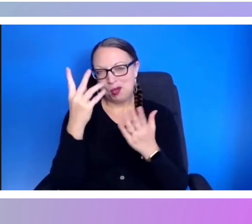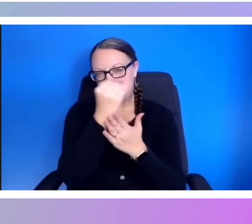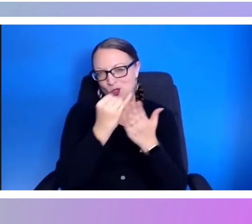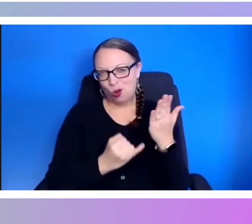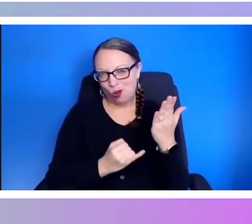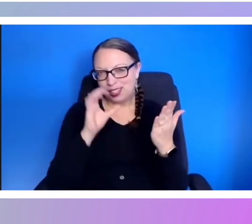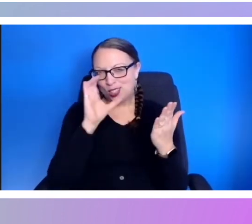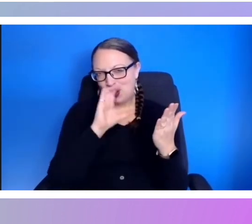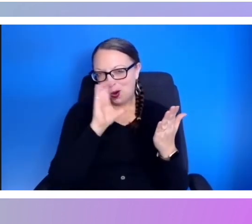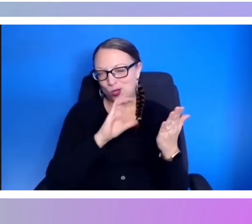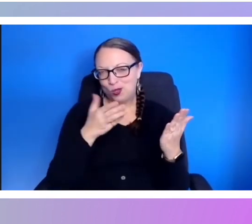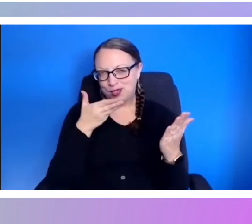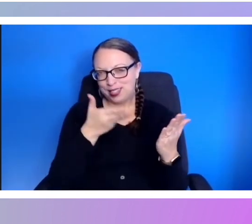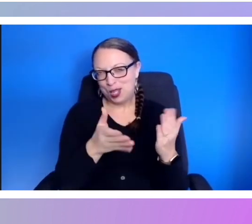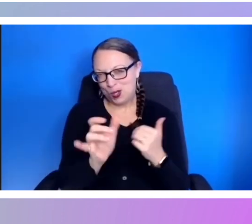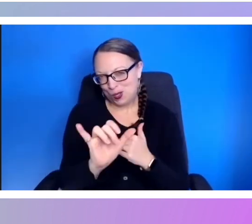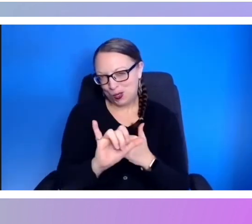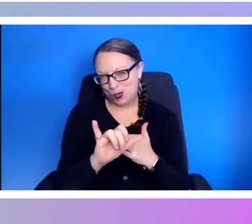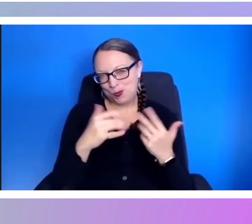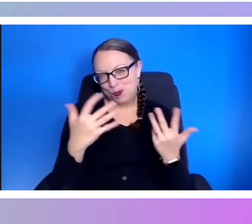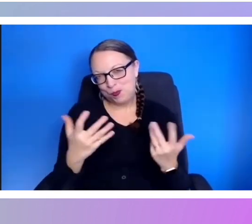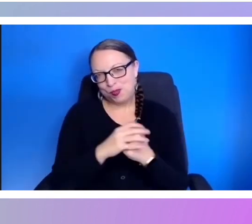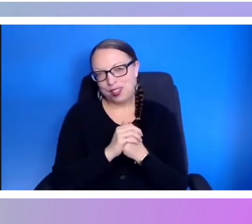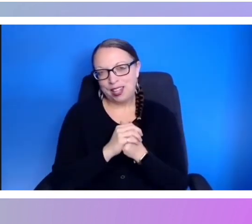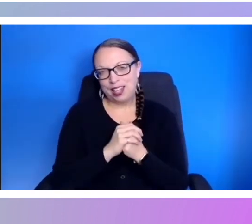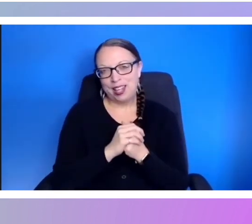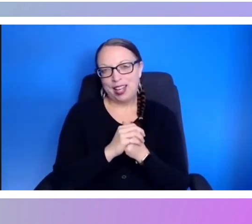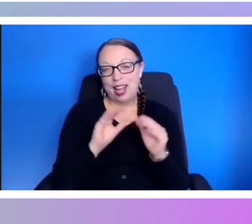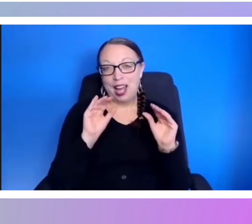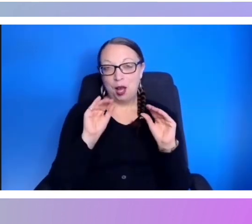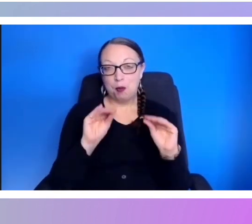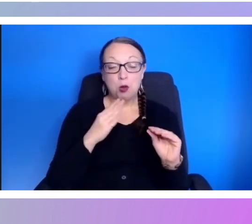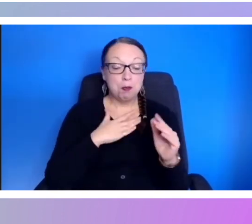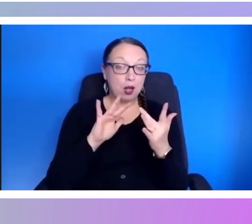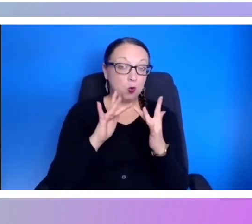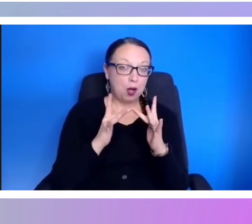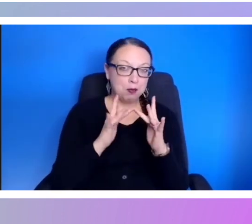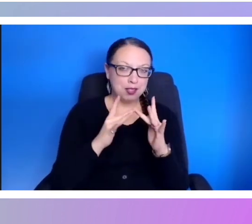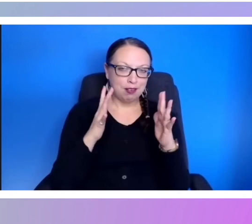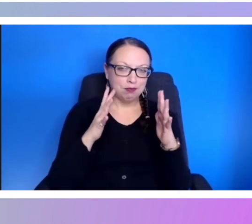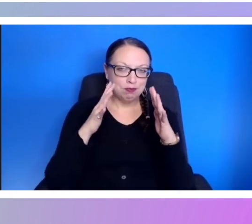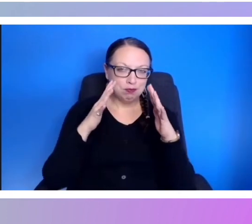so yeah sadly I put my, you know what I put my website down I gotta bring it back up